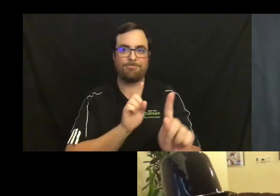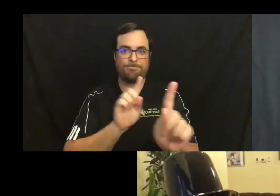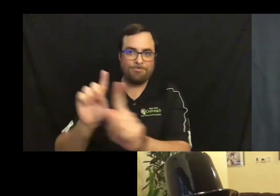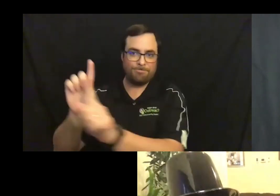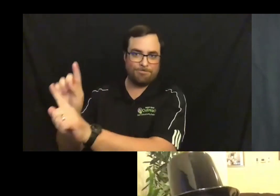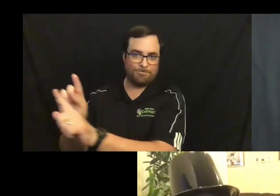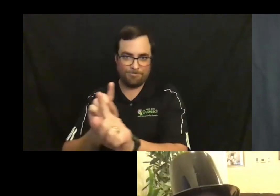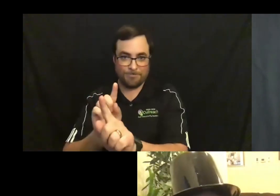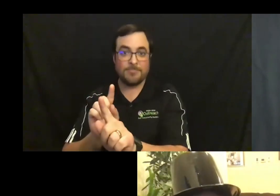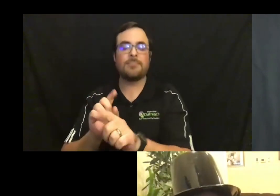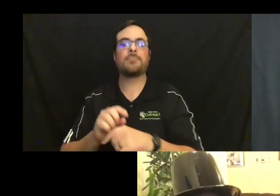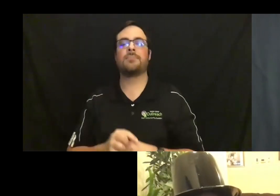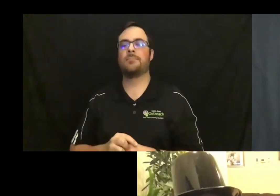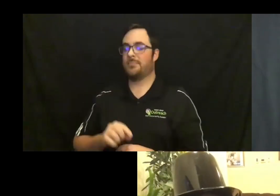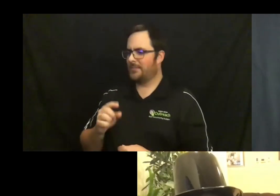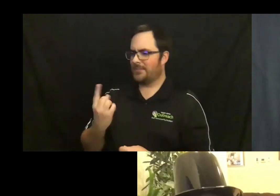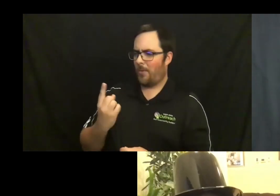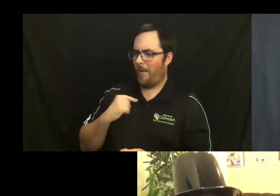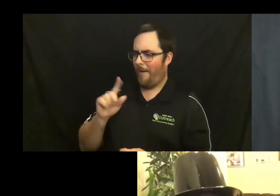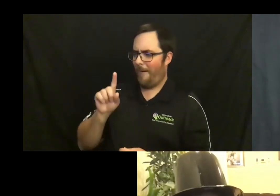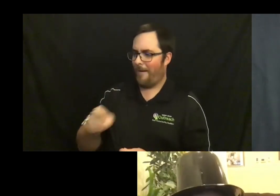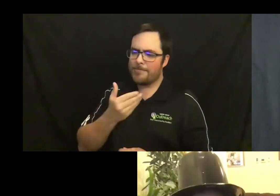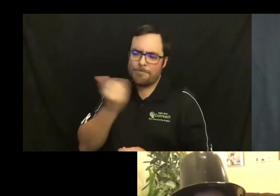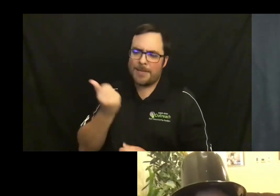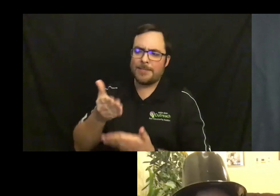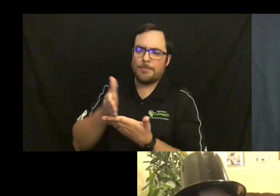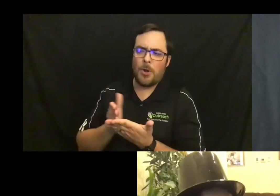somebody asked what was the best part about zip-lining?